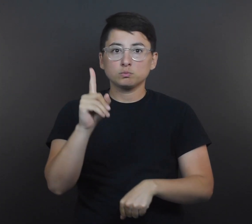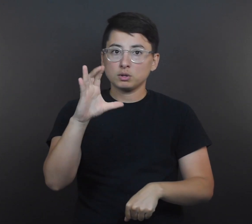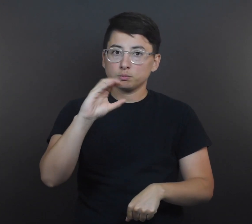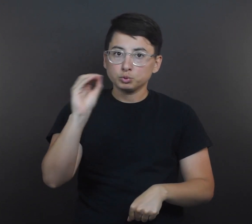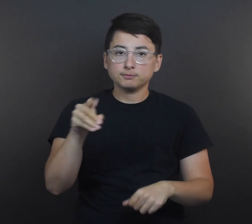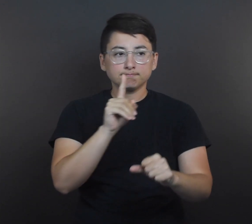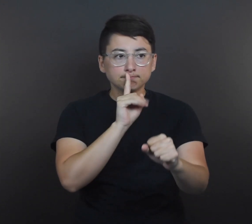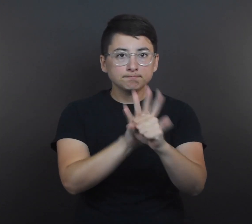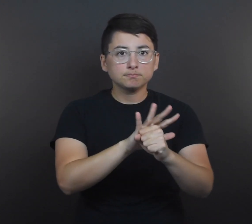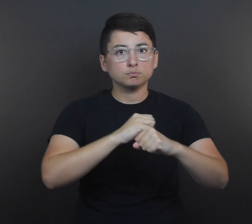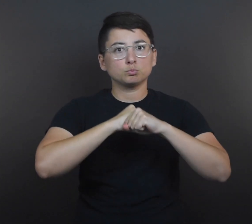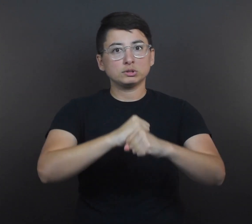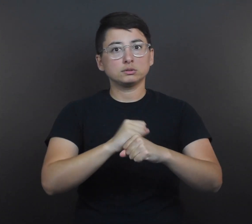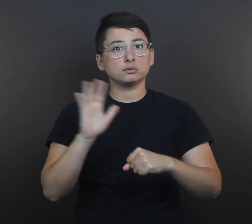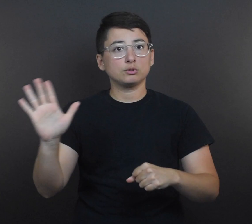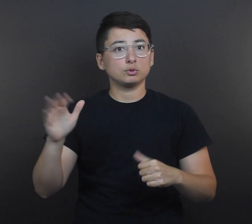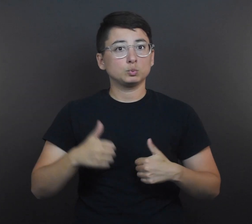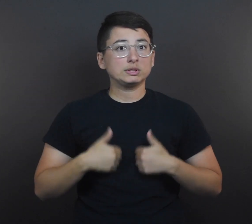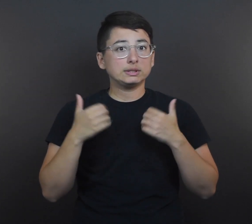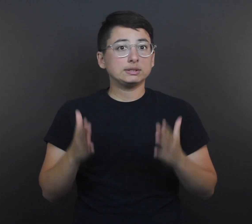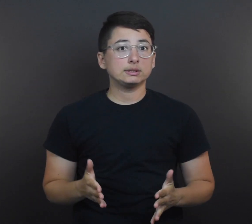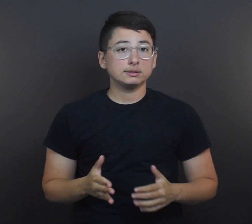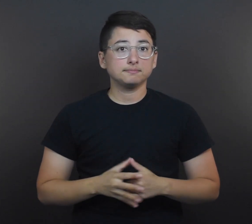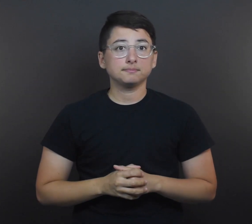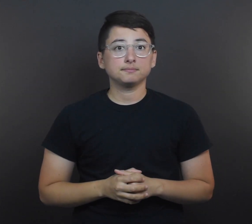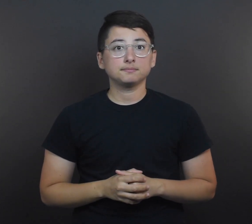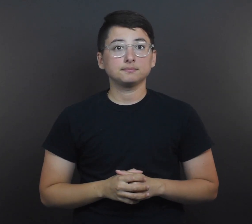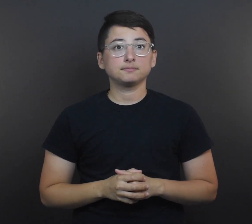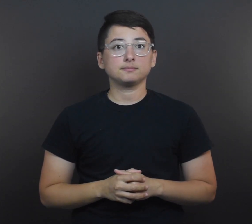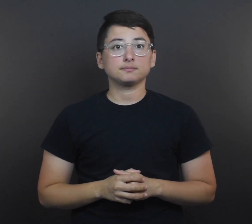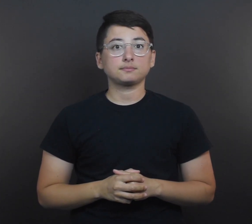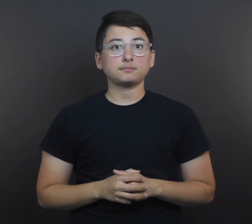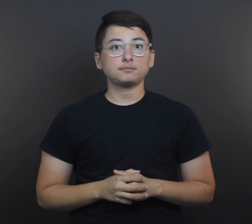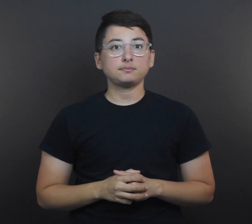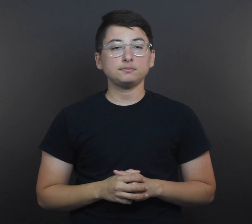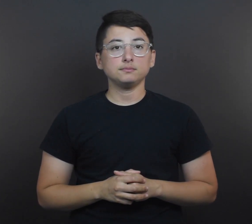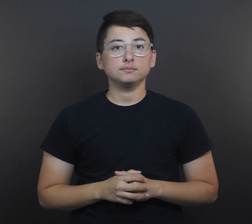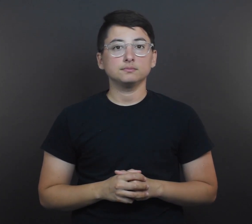she was back at work and 100% dedicated to protecting her residents.”